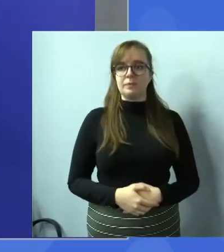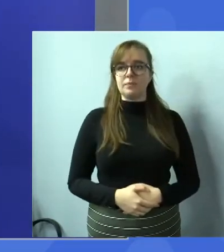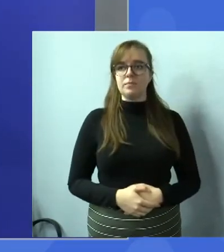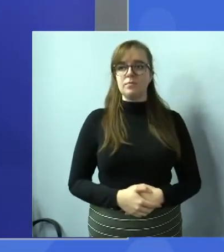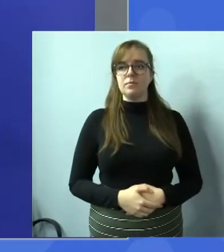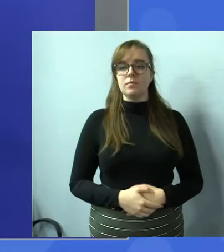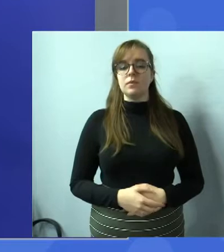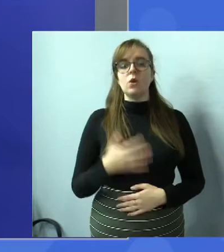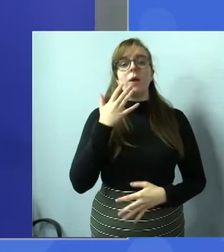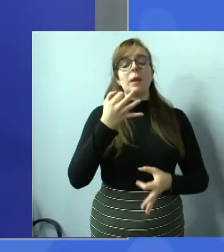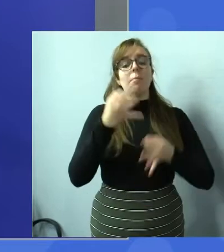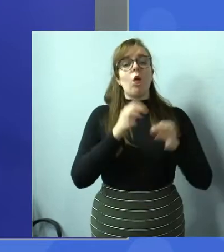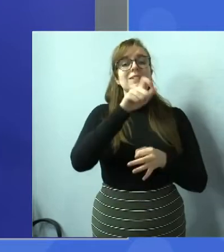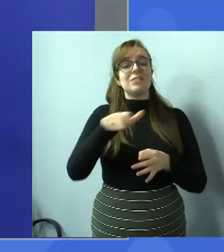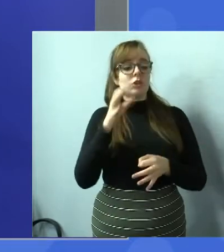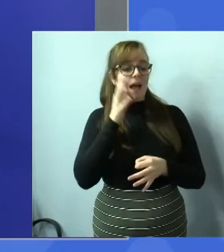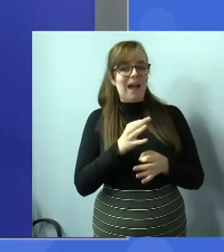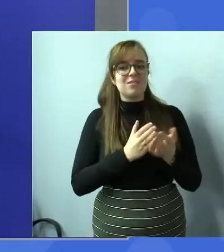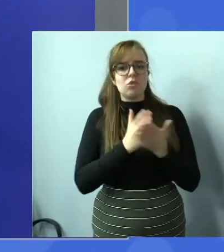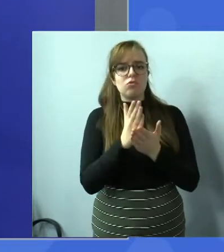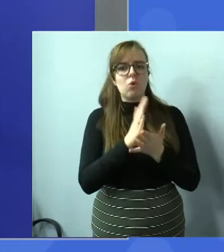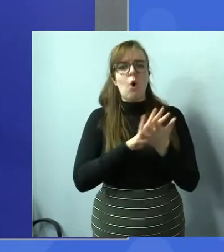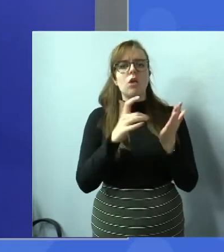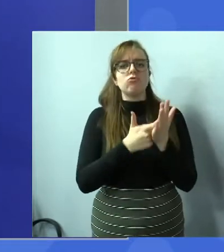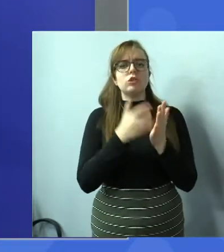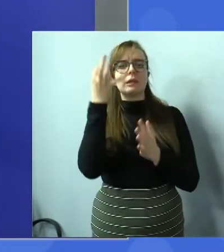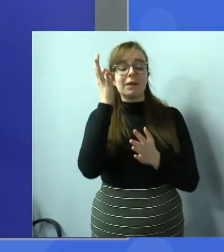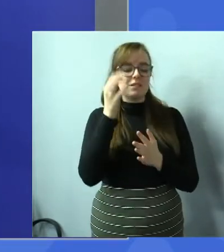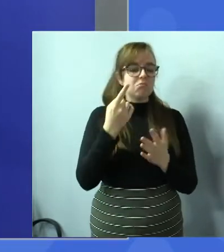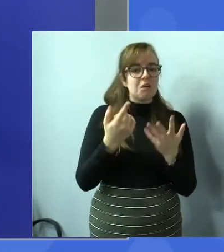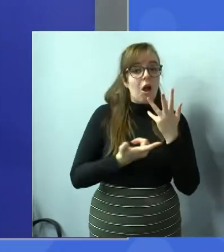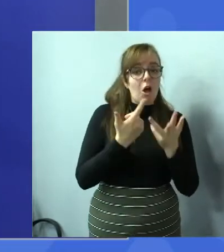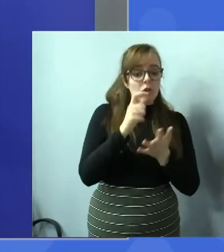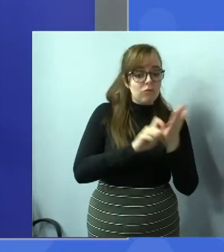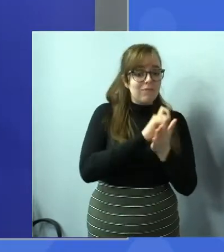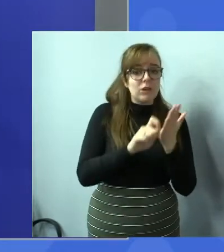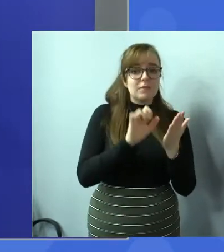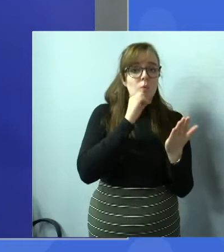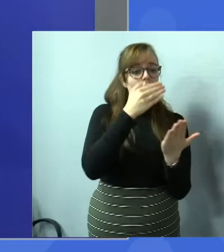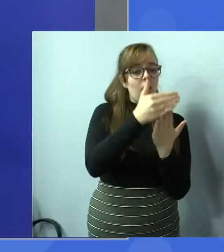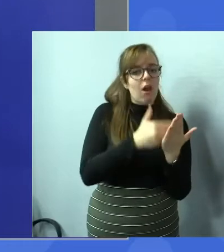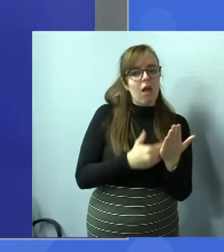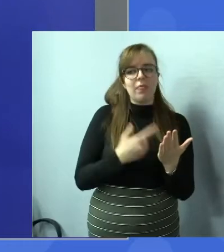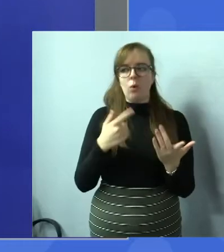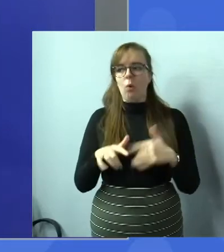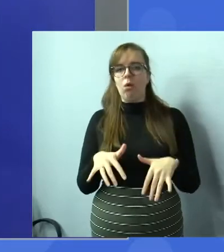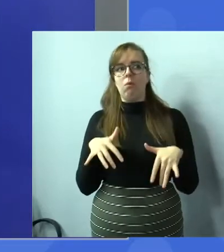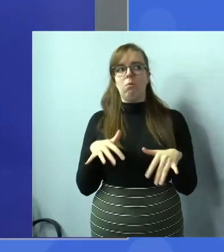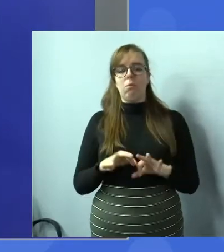Holyrood committees can you think of any other referendums that are on the agenda other than Independence there was a kind of awkward silence so it clearly is